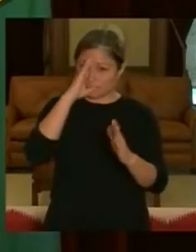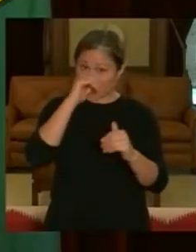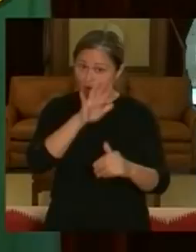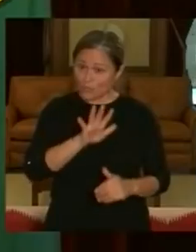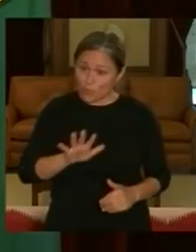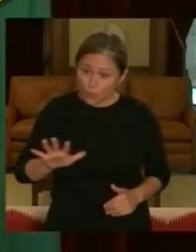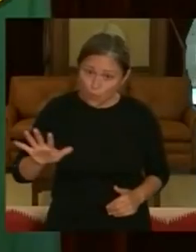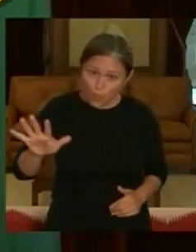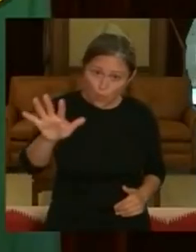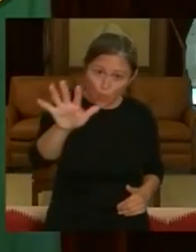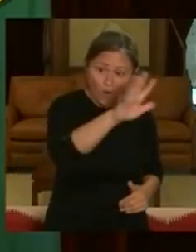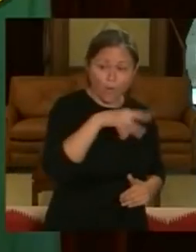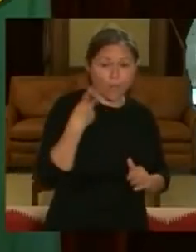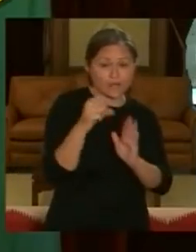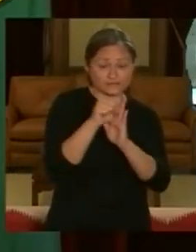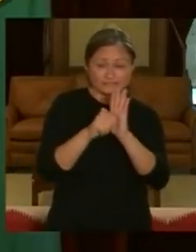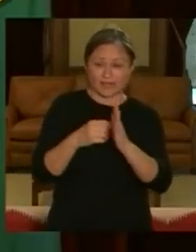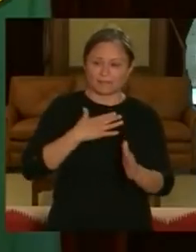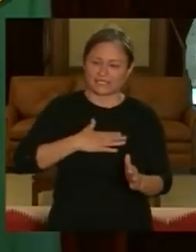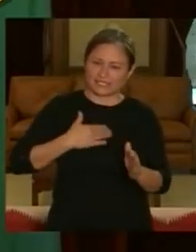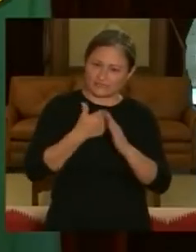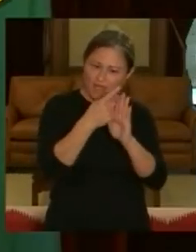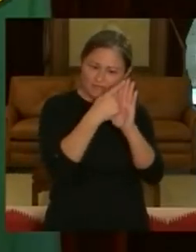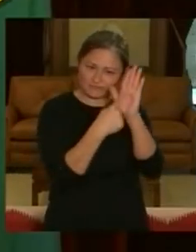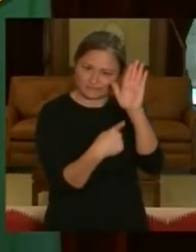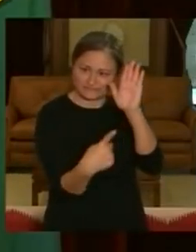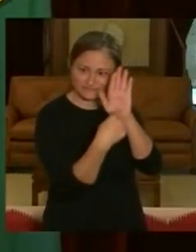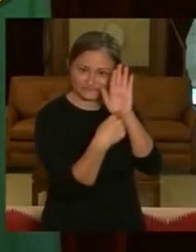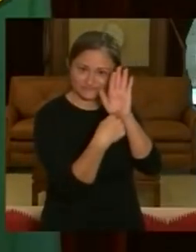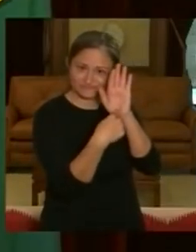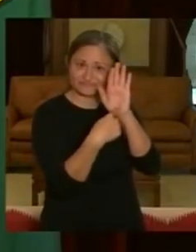THEY'VE BEEN EXCEPTIONAL PARTNERS IN THIS EFFORT.